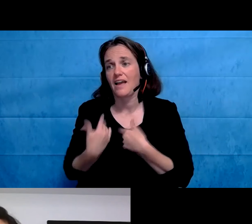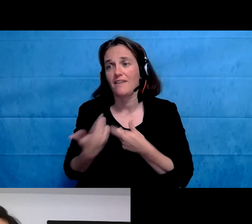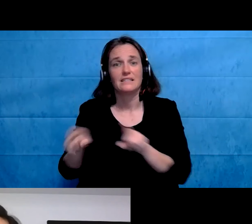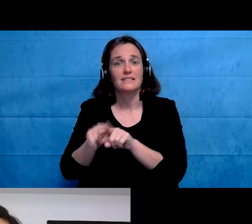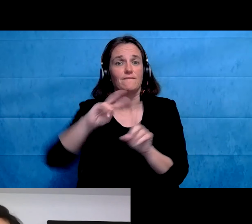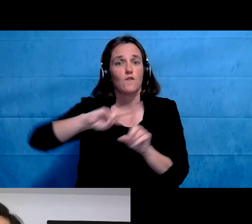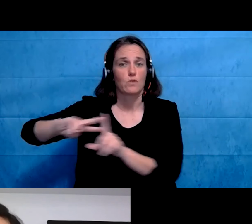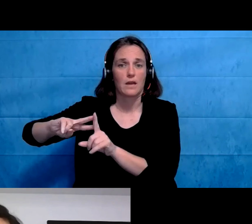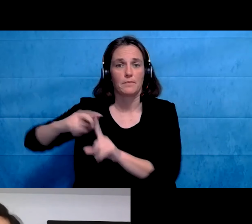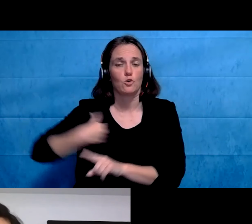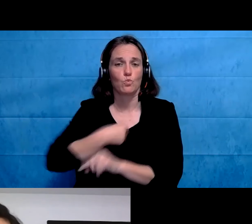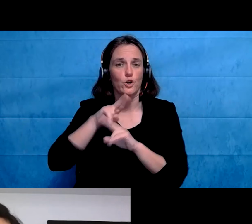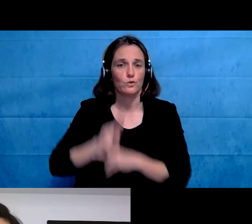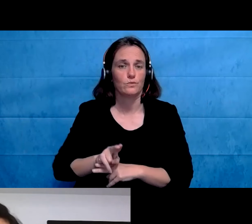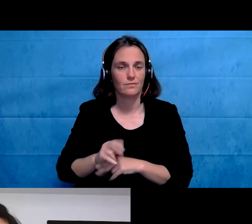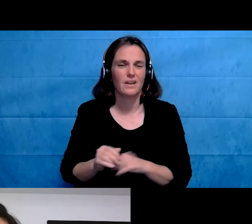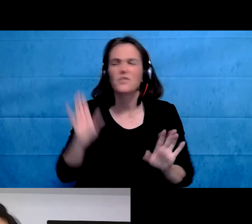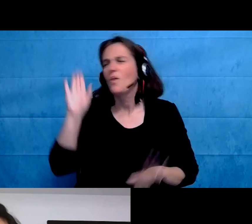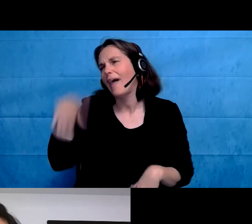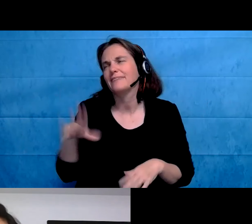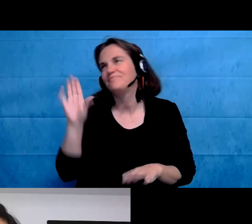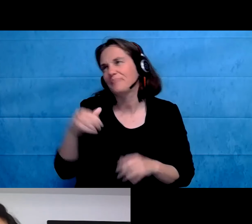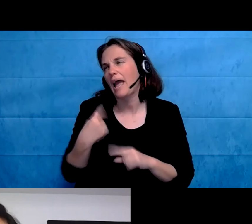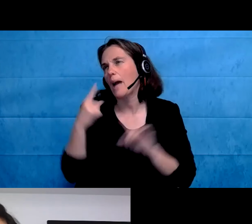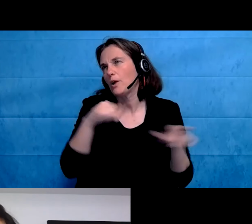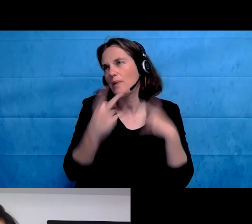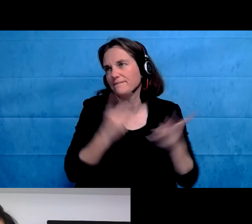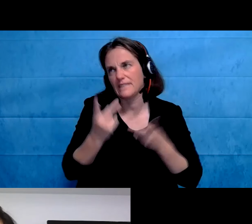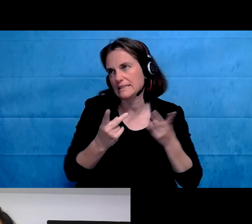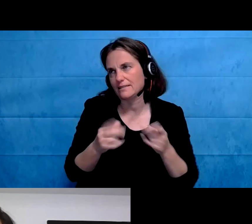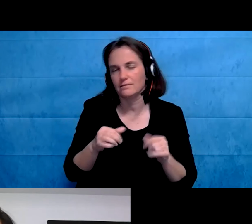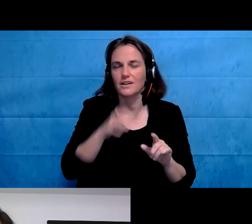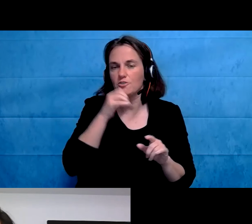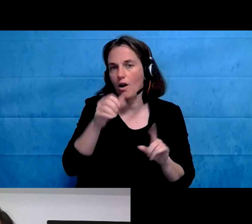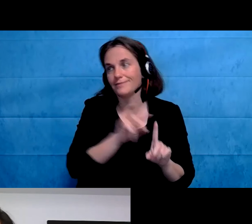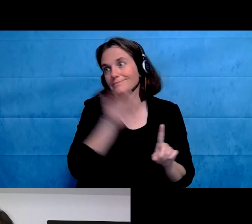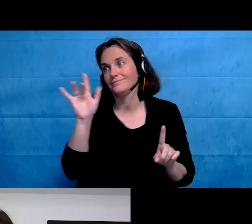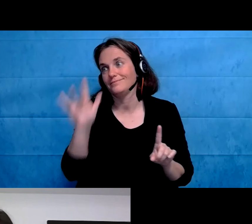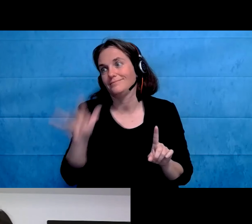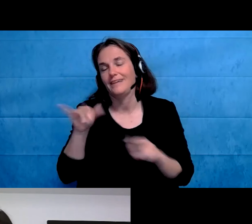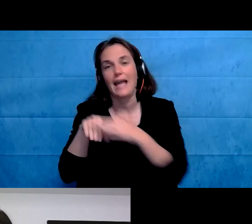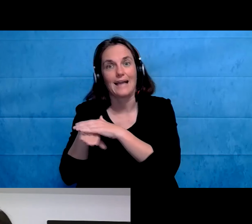And so they're just like I'm just going for a visit and they're not looking on the access page. And Emily pointed out that "the wheeled walker